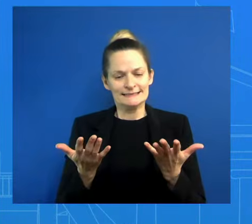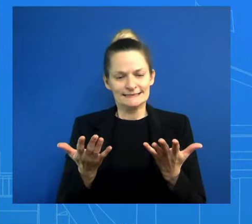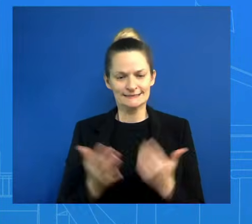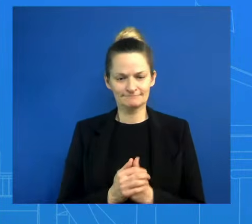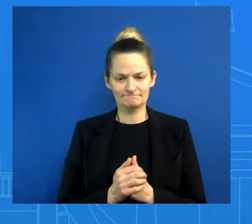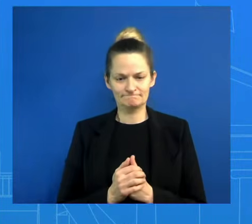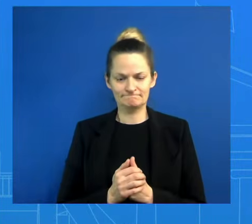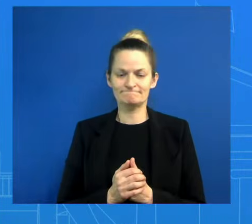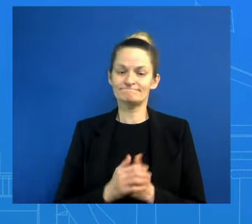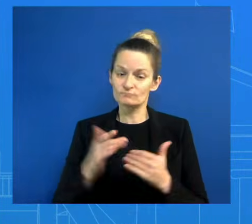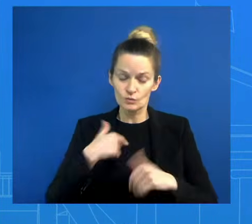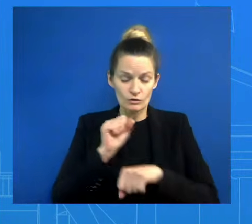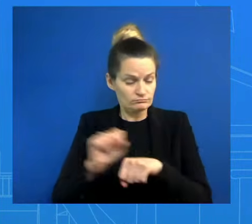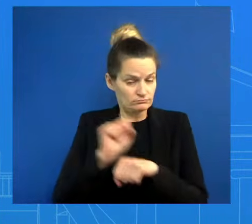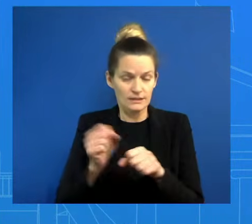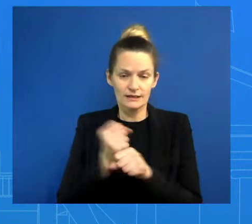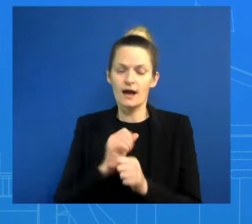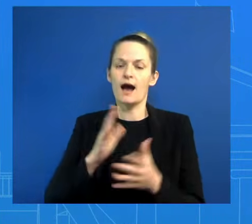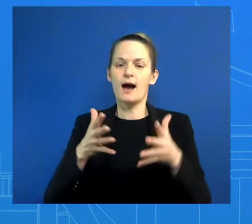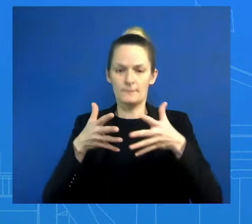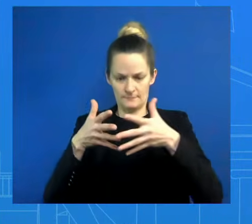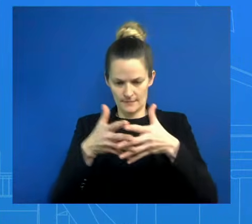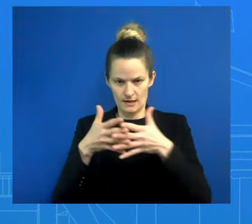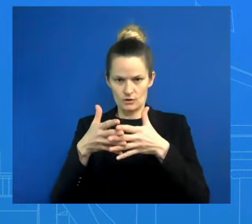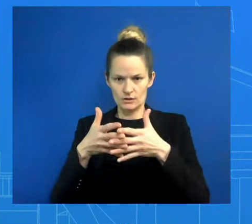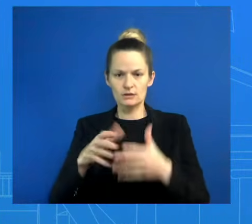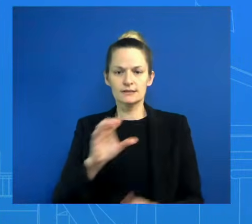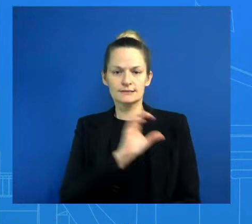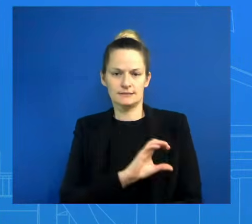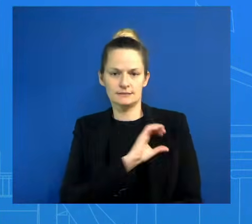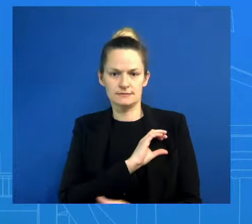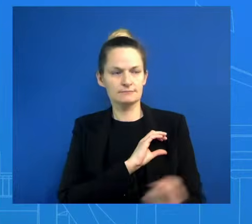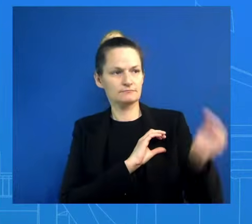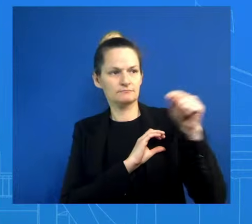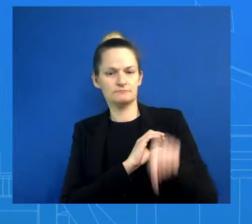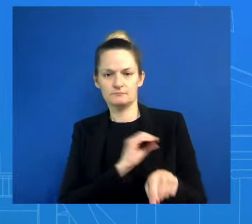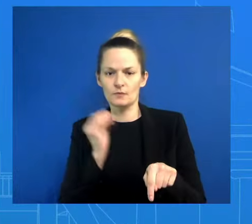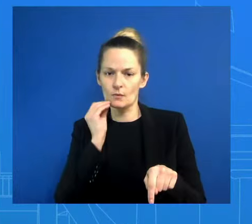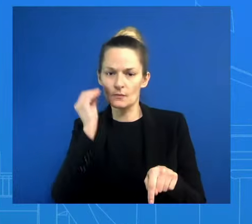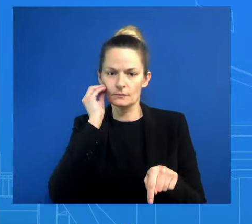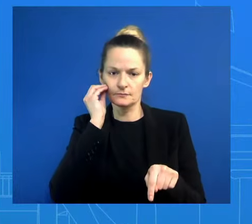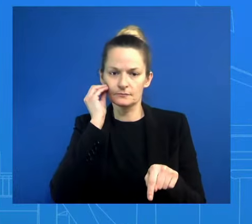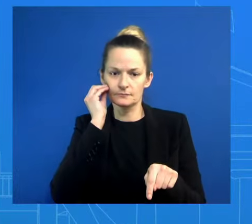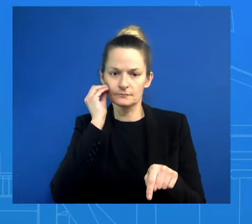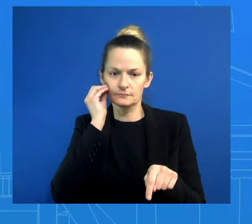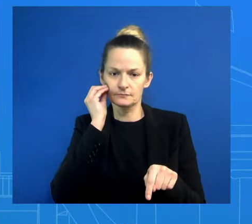And what was -- what was occurring is, in the past week or two, we saw that from -- the Russians were --